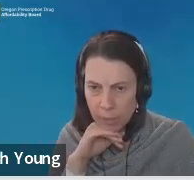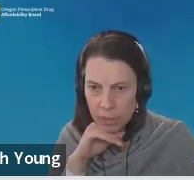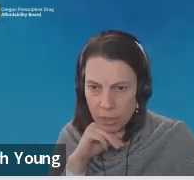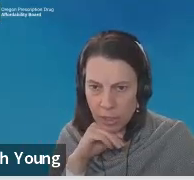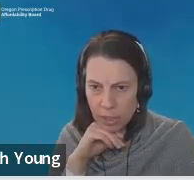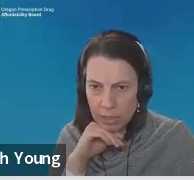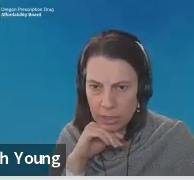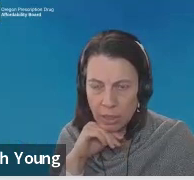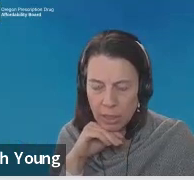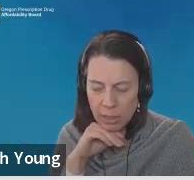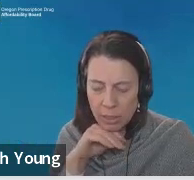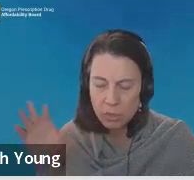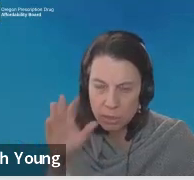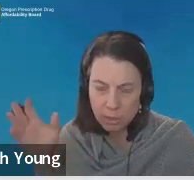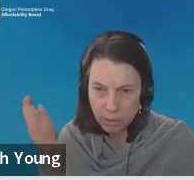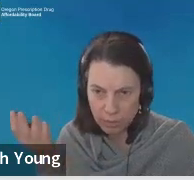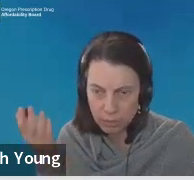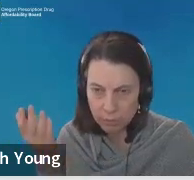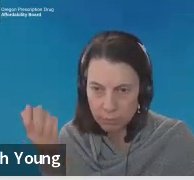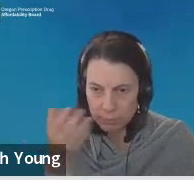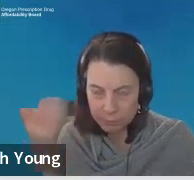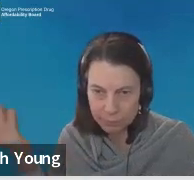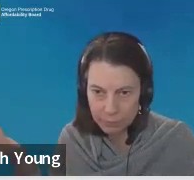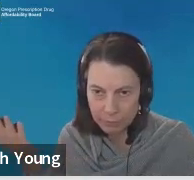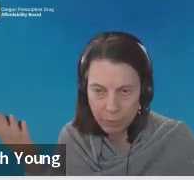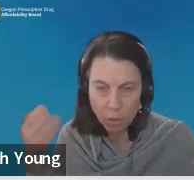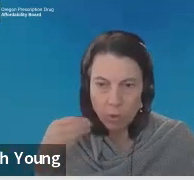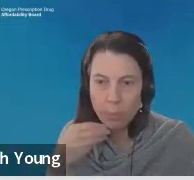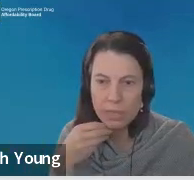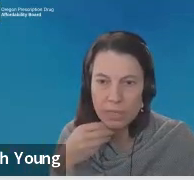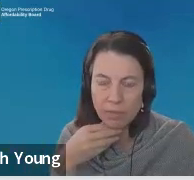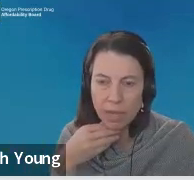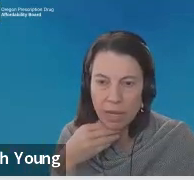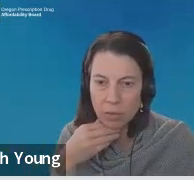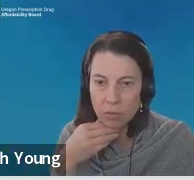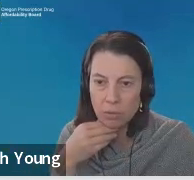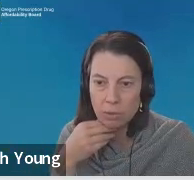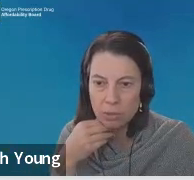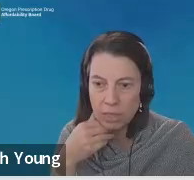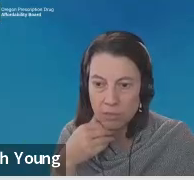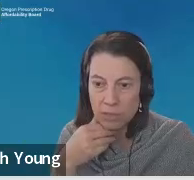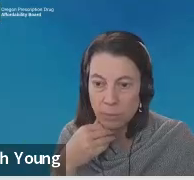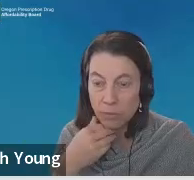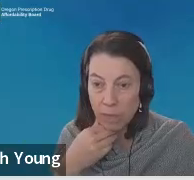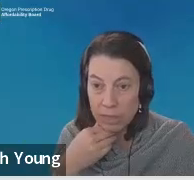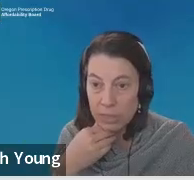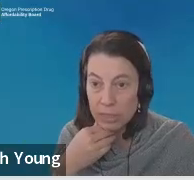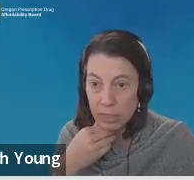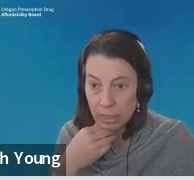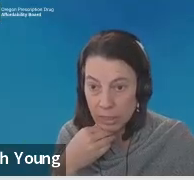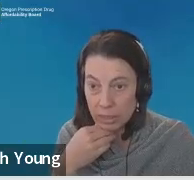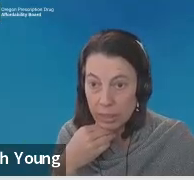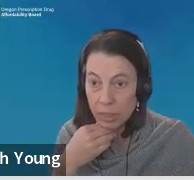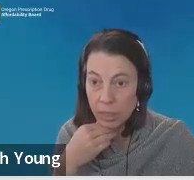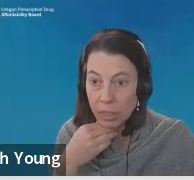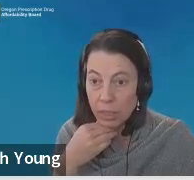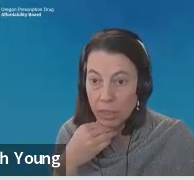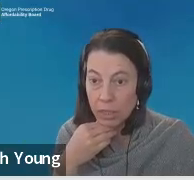population. And just given you know complexities of that I don't think it's feasible for us to get